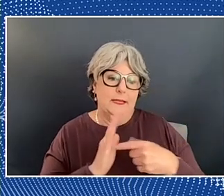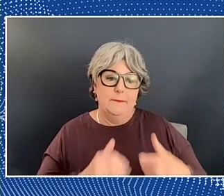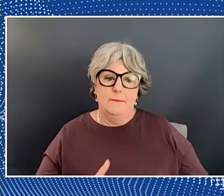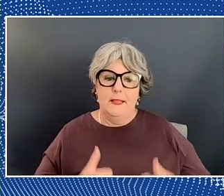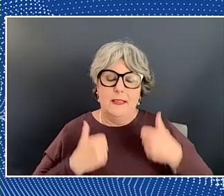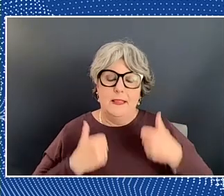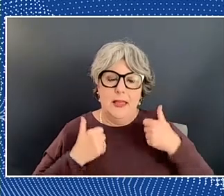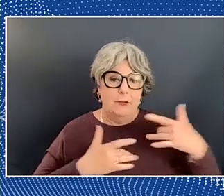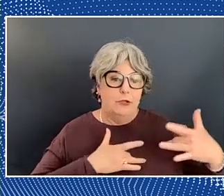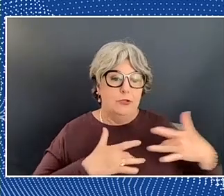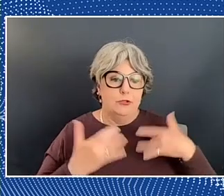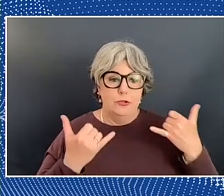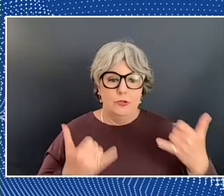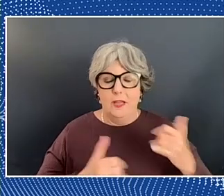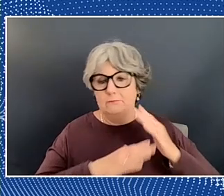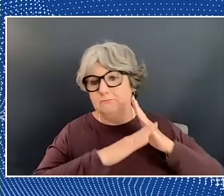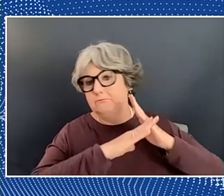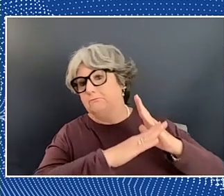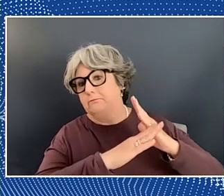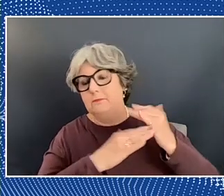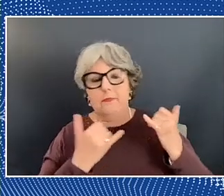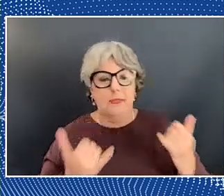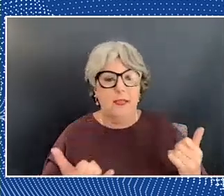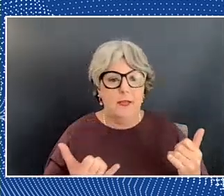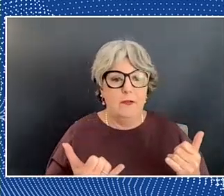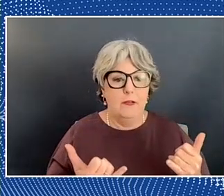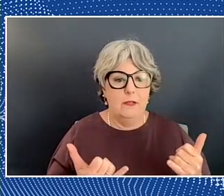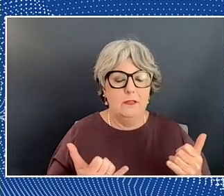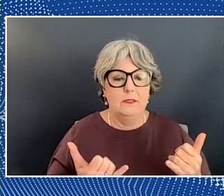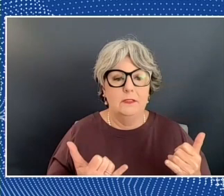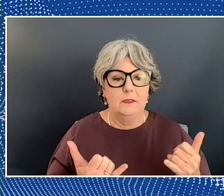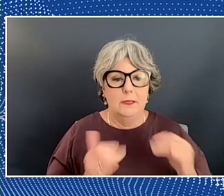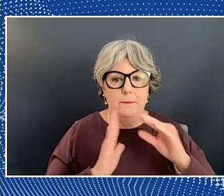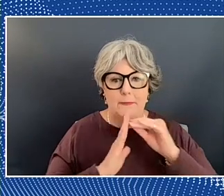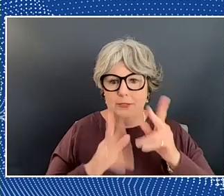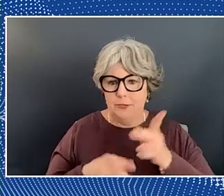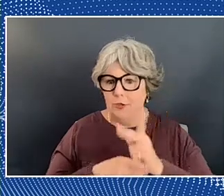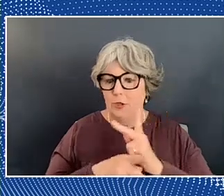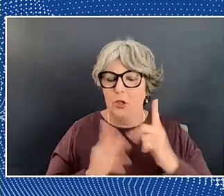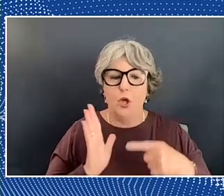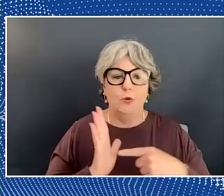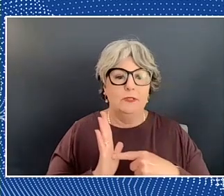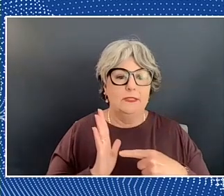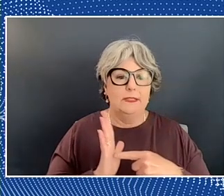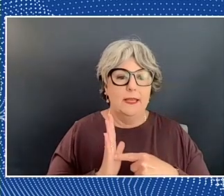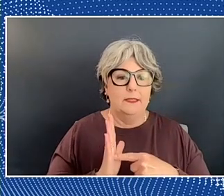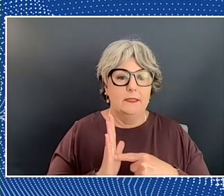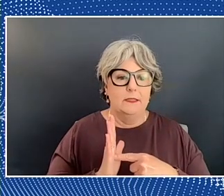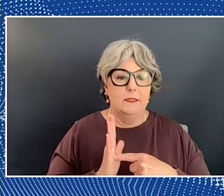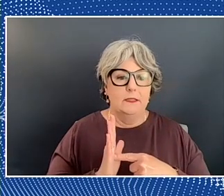roadblock is my student loan debt. This is impacting my family, this is